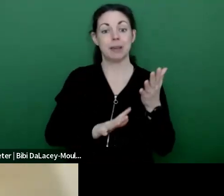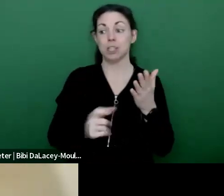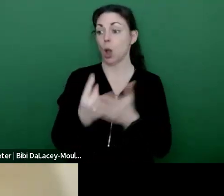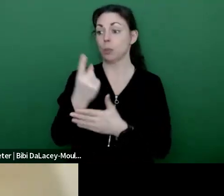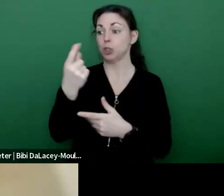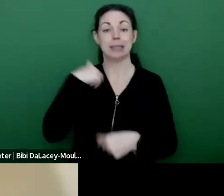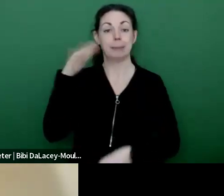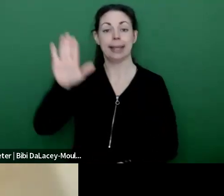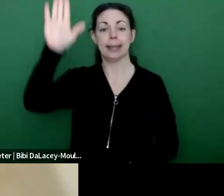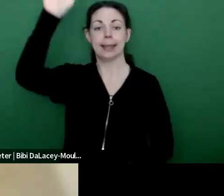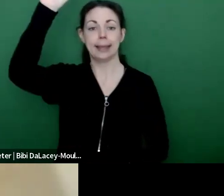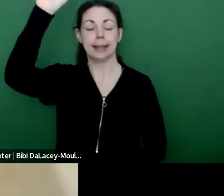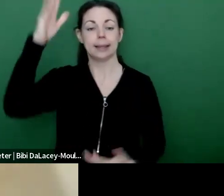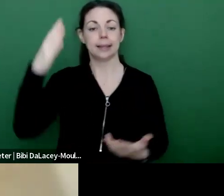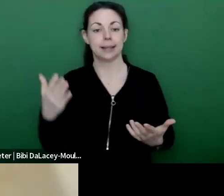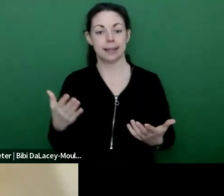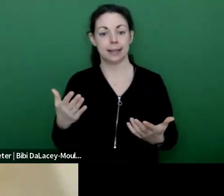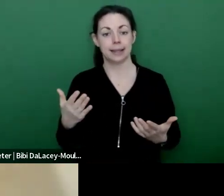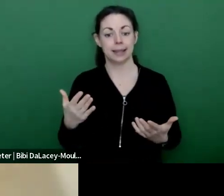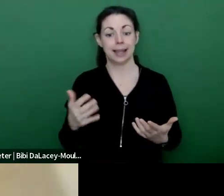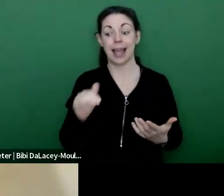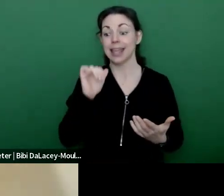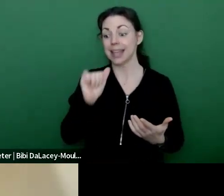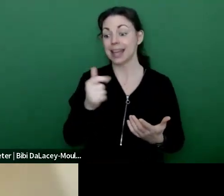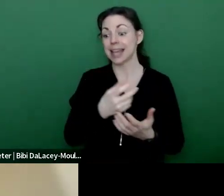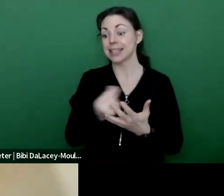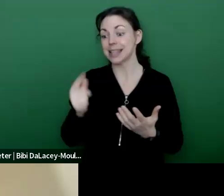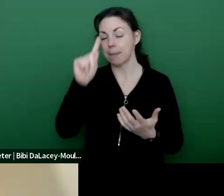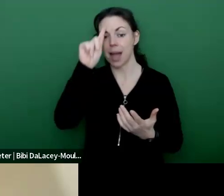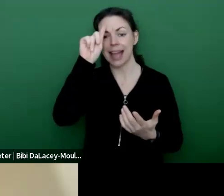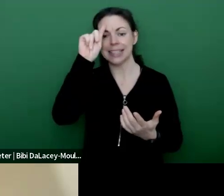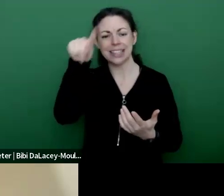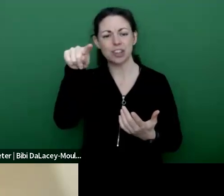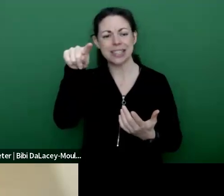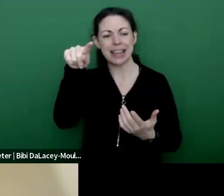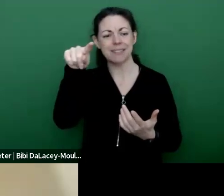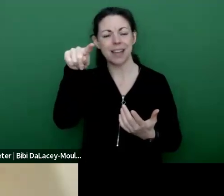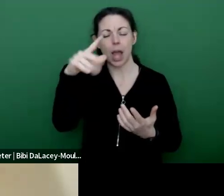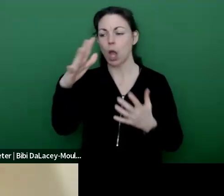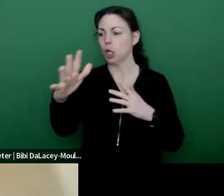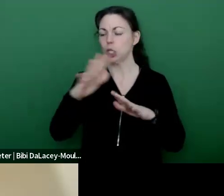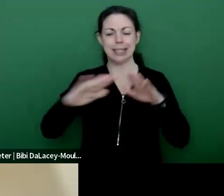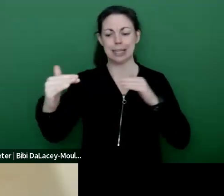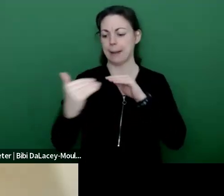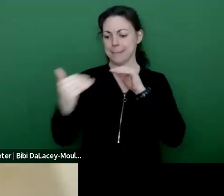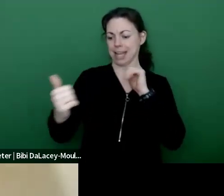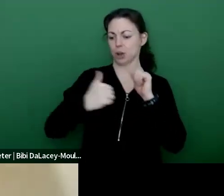Whilst there were sort of initiatives that weren't necessarily completely aligned to the work that I was doing at the time,